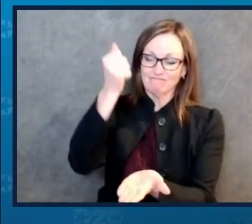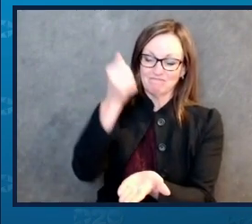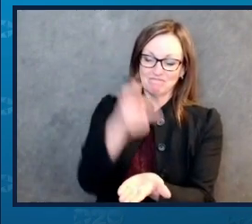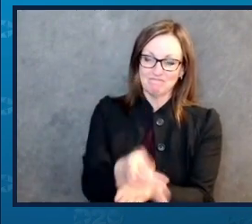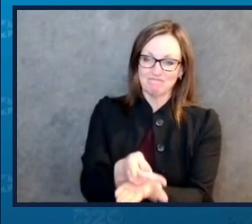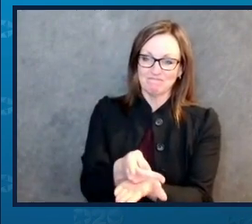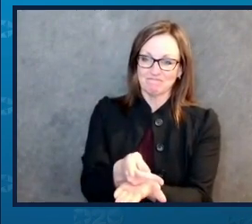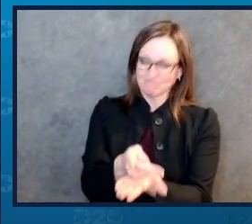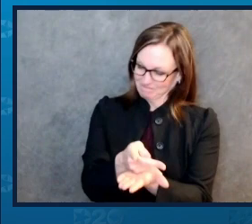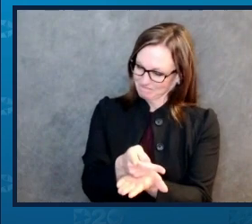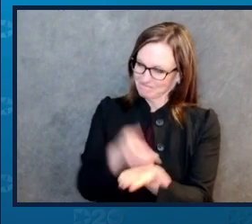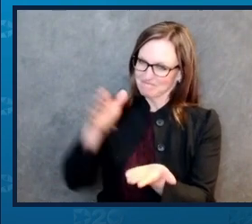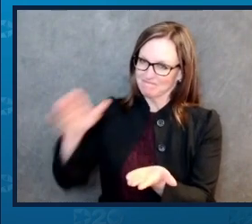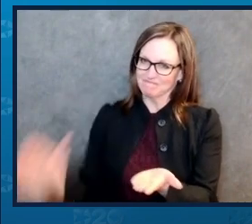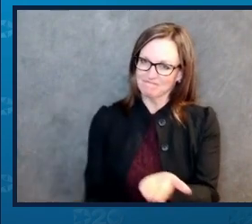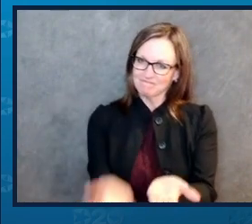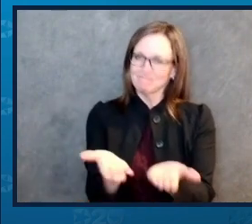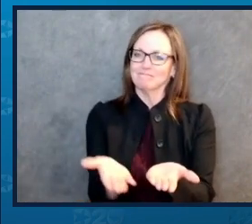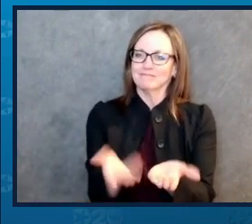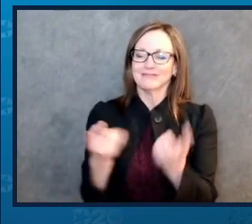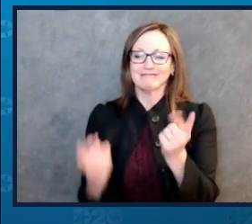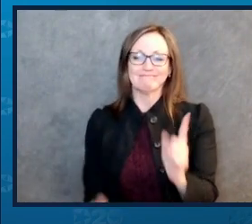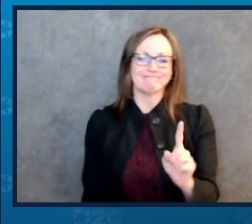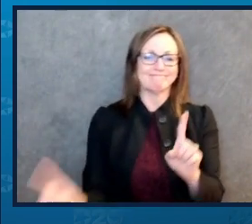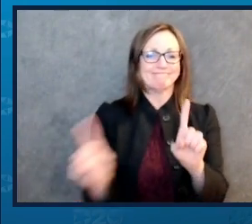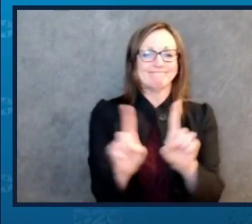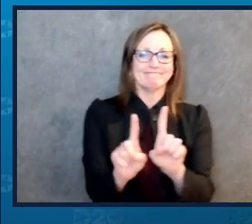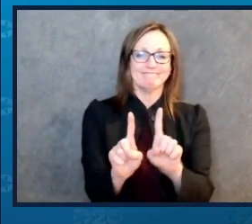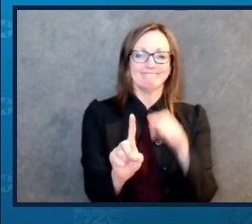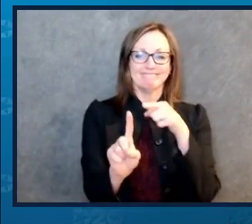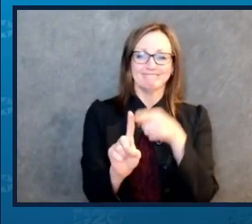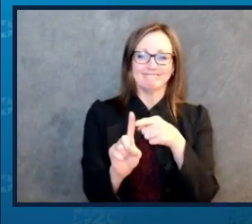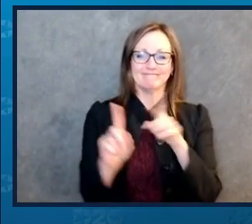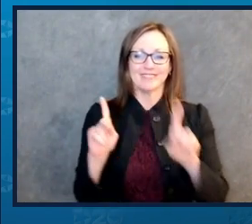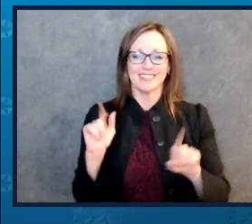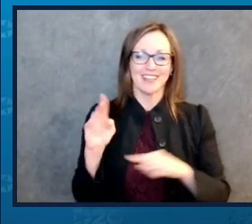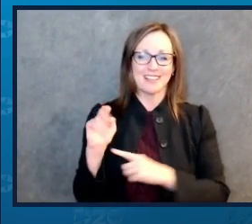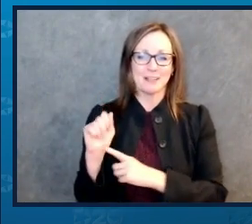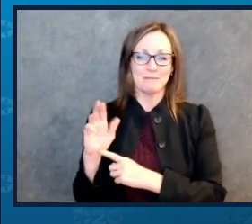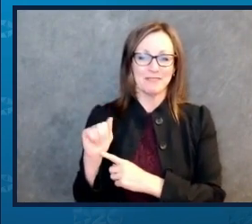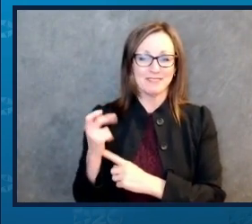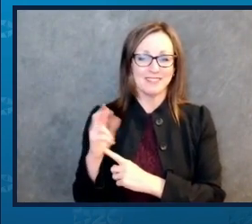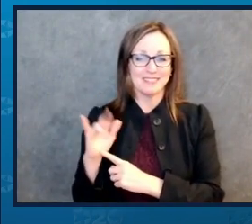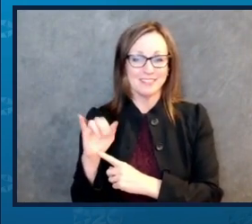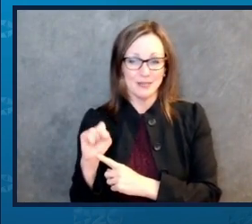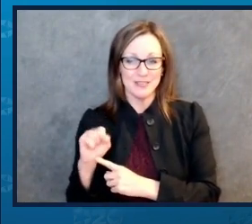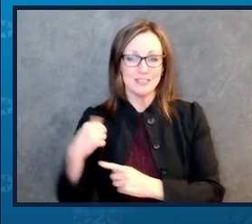SUCH WITH ONLY ONE NOMINATION RECEIVED AND PURSUANT TO OUR